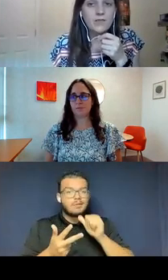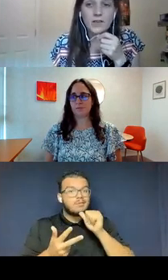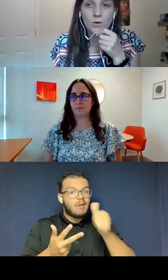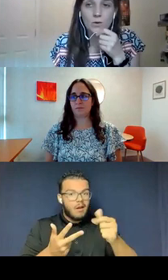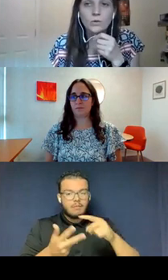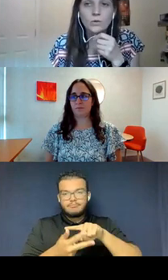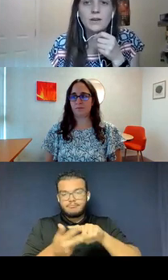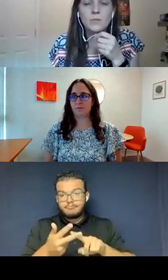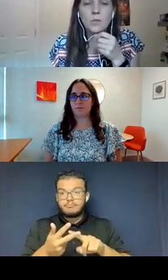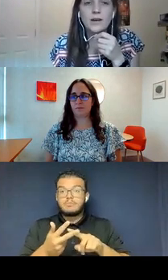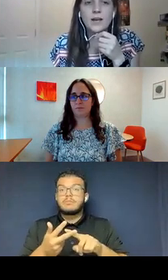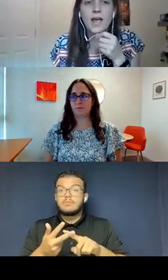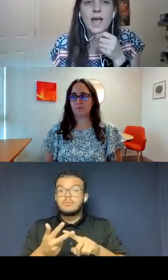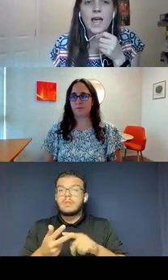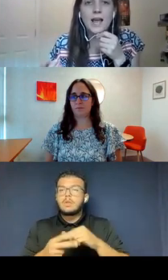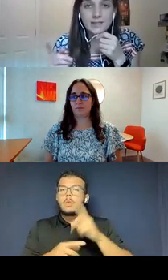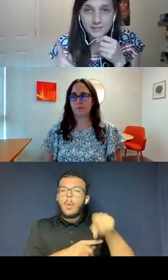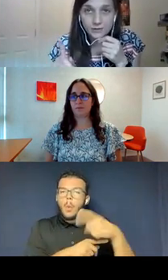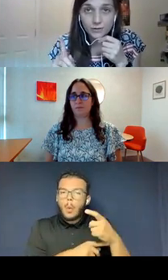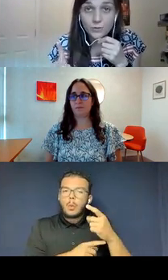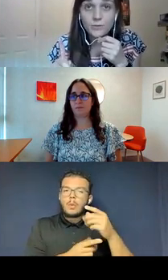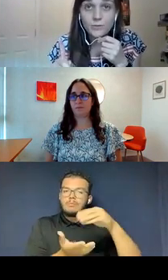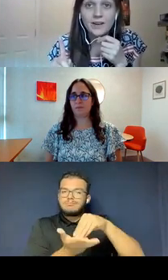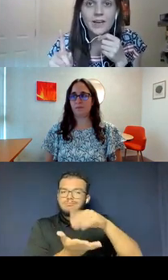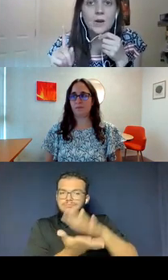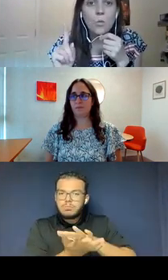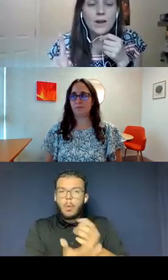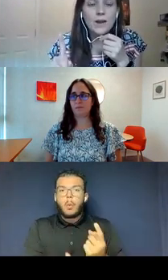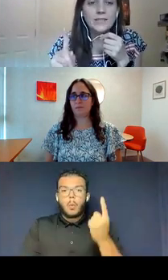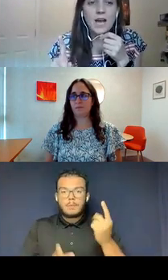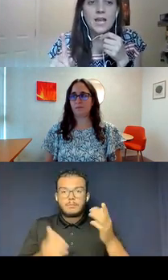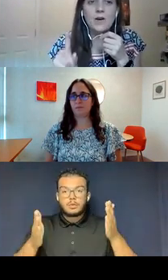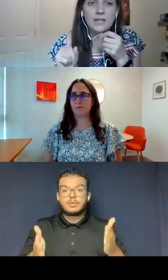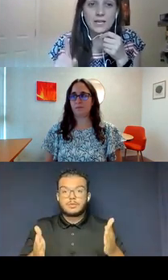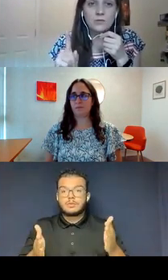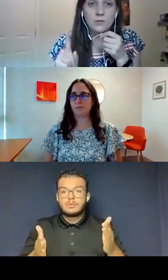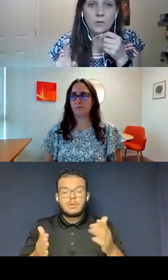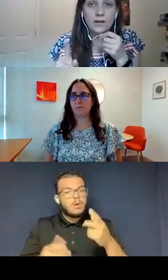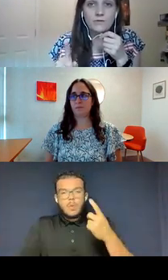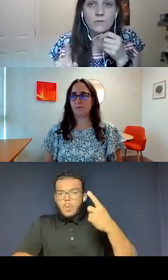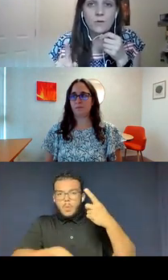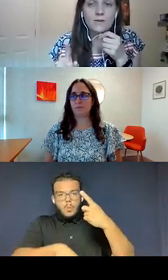that you're only reporting a single human one time on each reporting form.